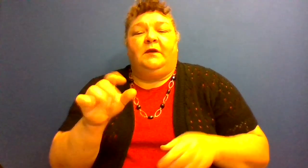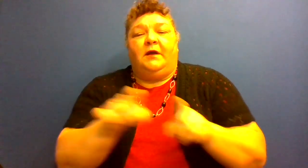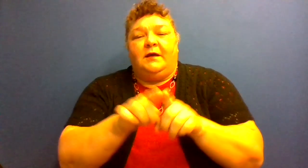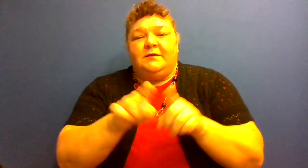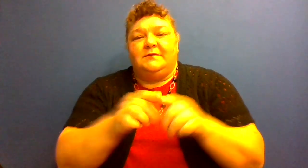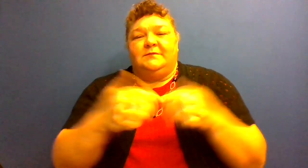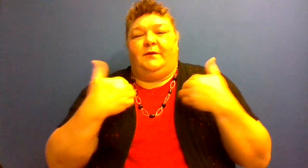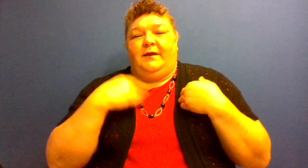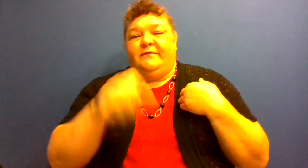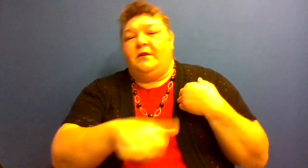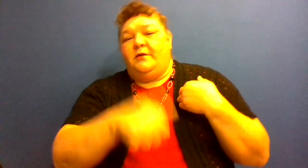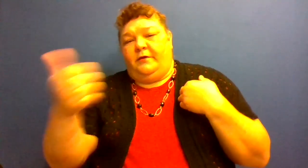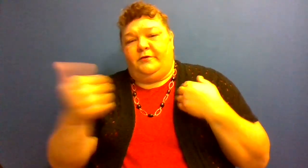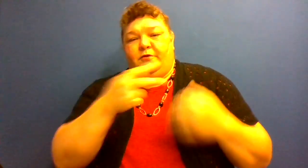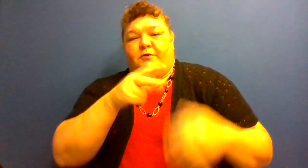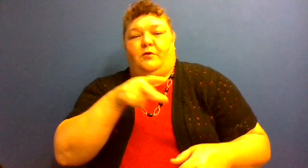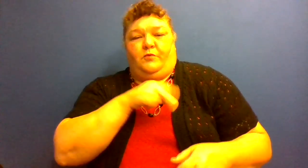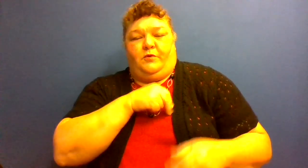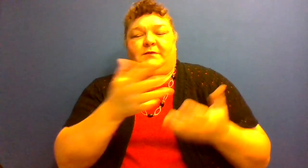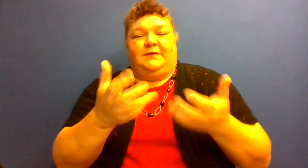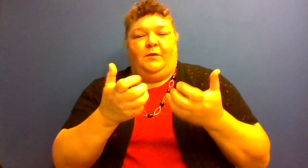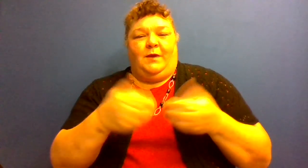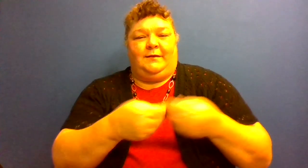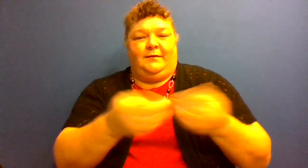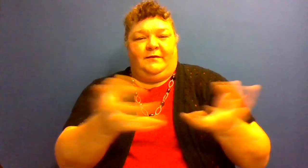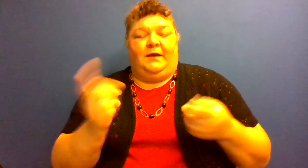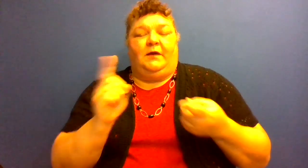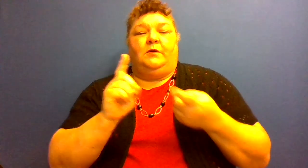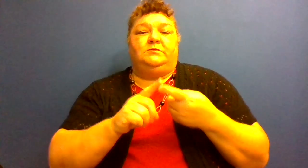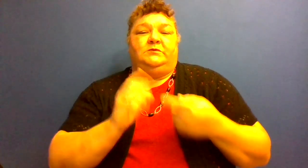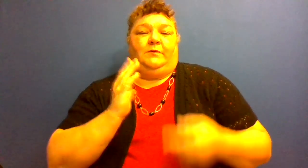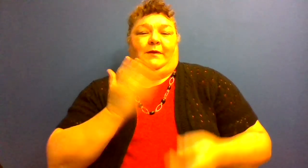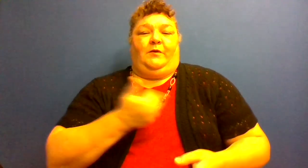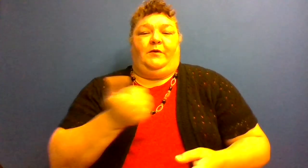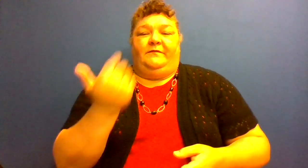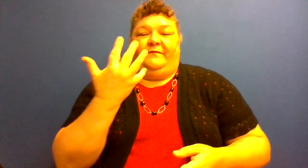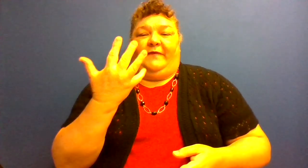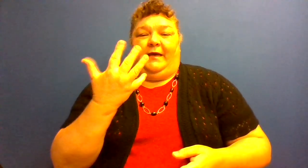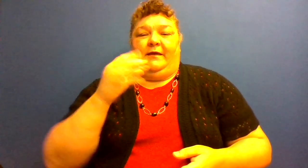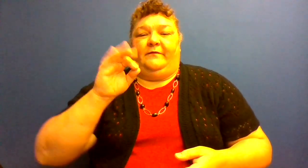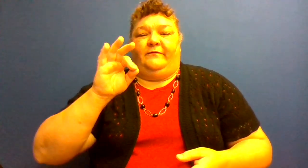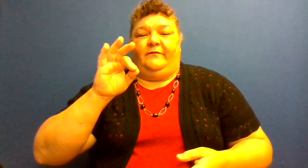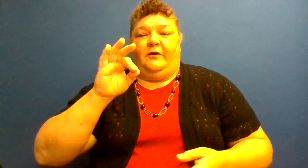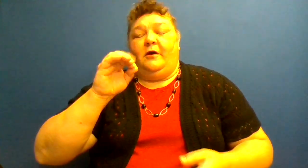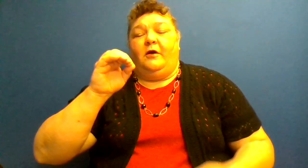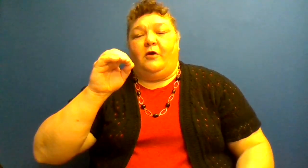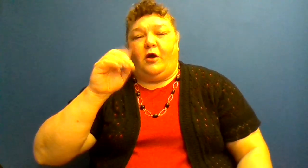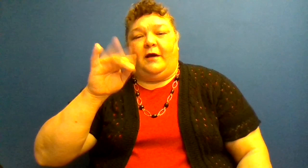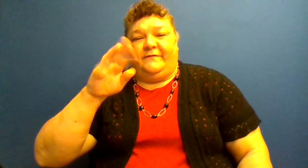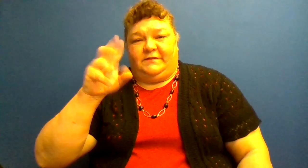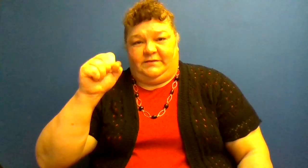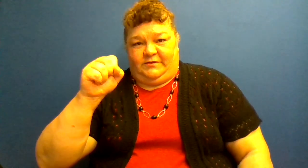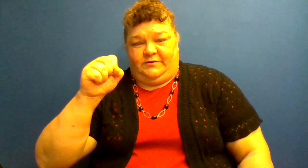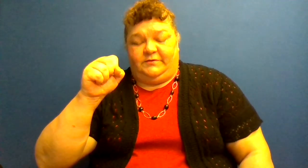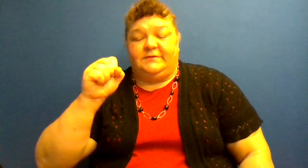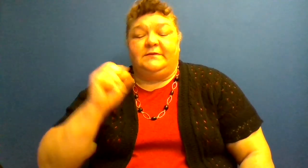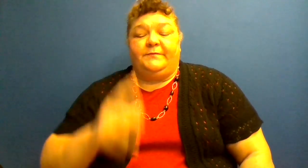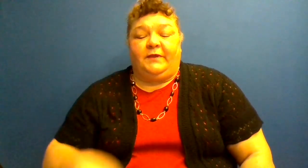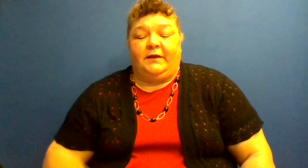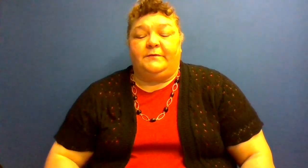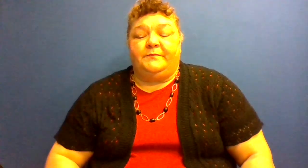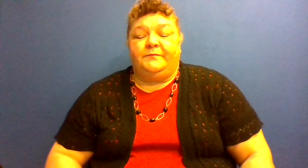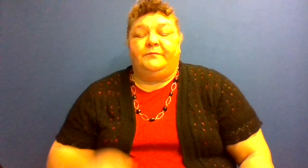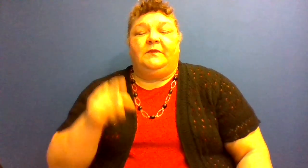I also have other awards to give out to our five officers.